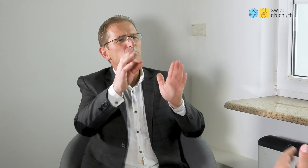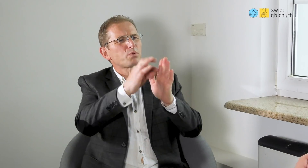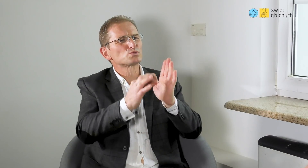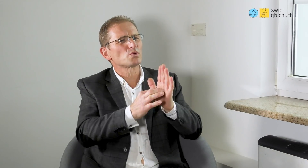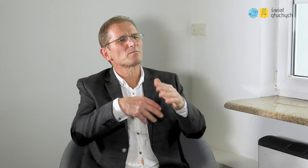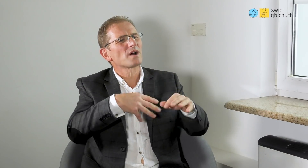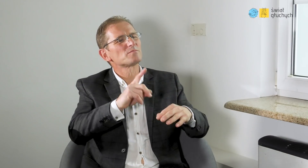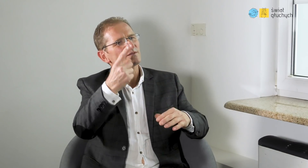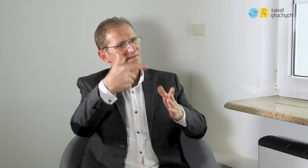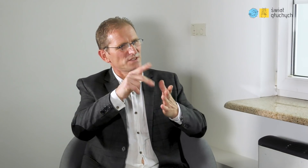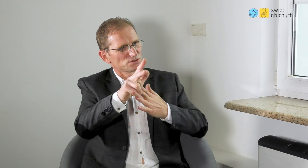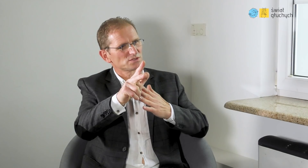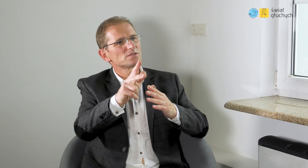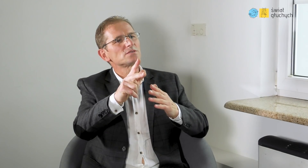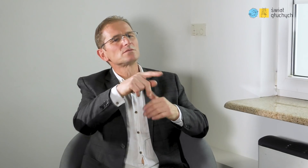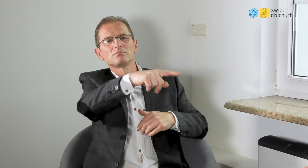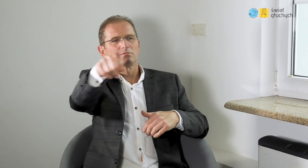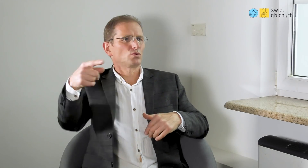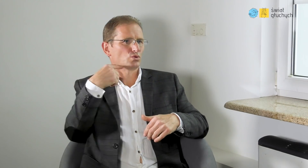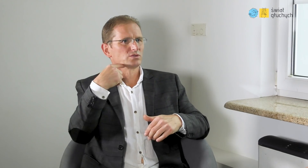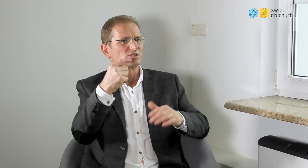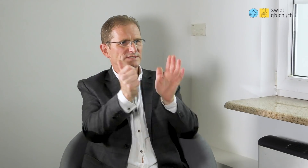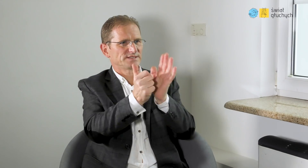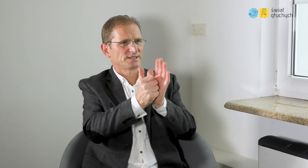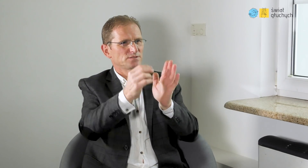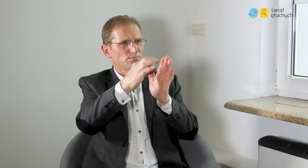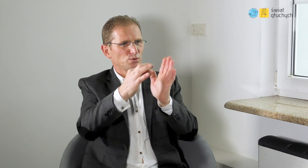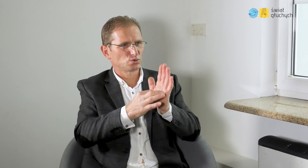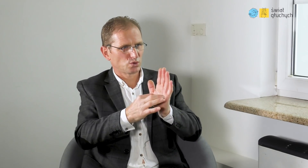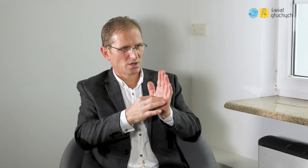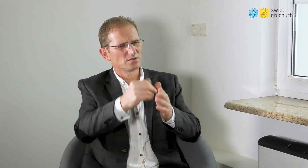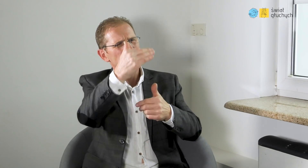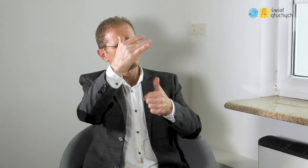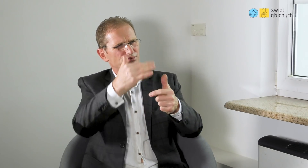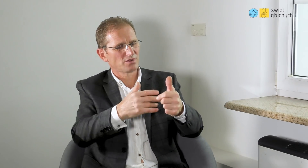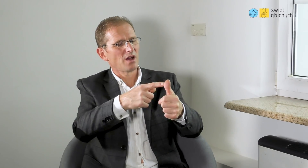There was a demonstration in 2013, then there were 16 demands.